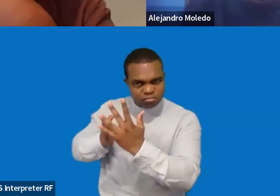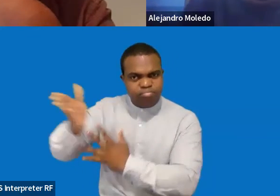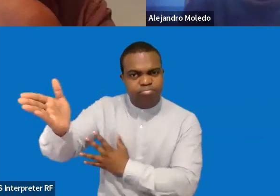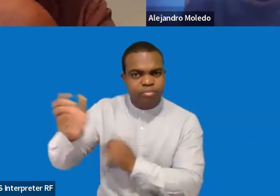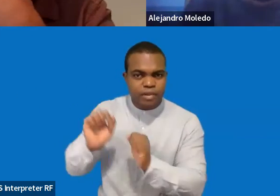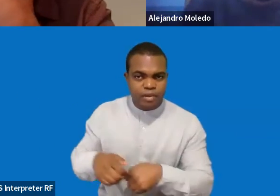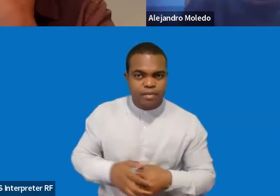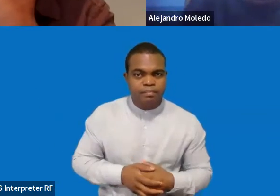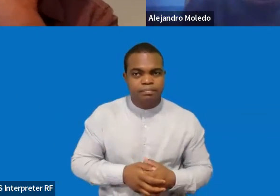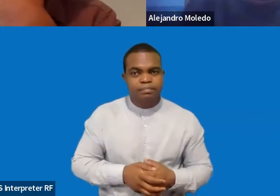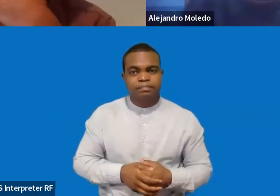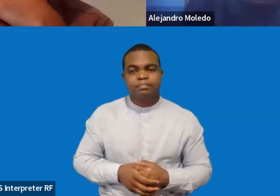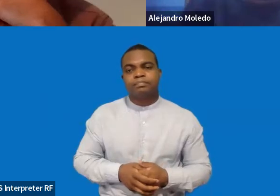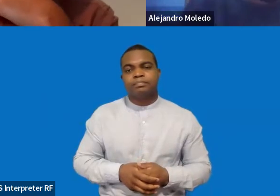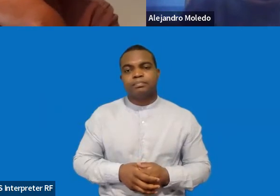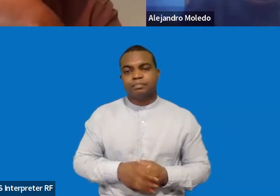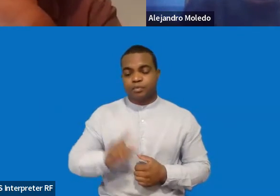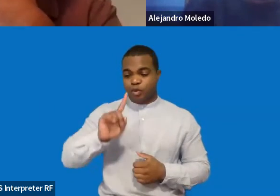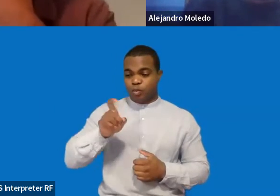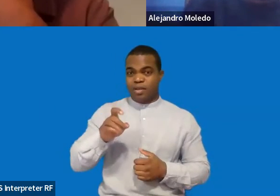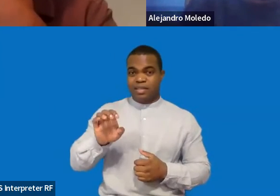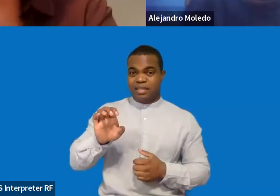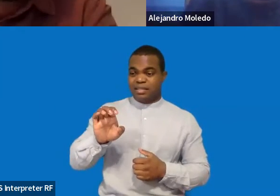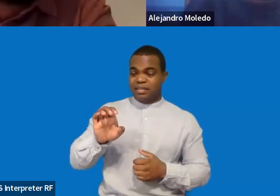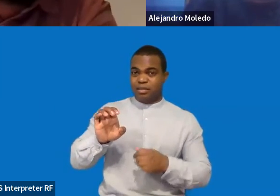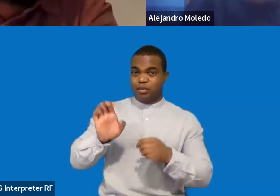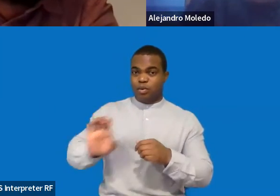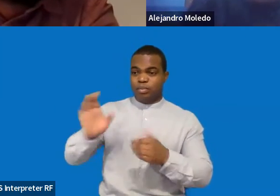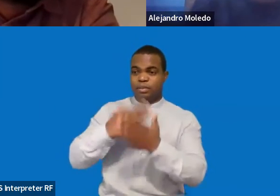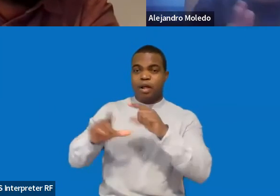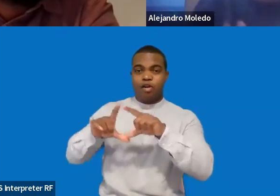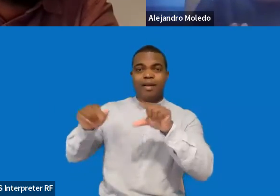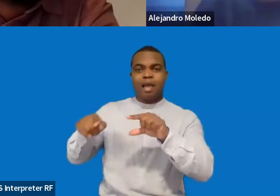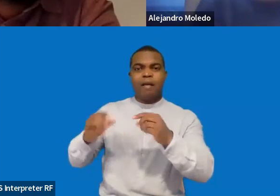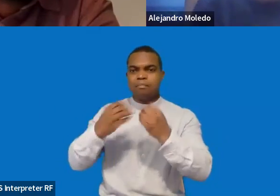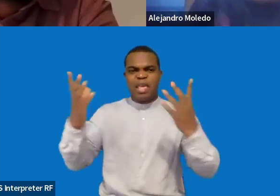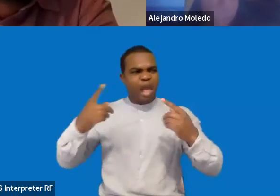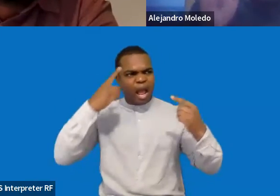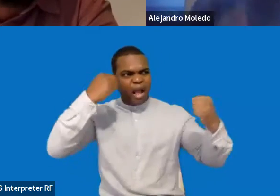that everybody is welcoming. So we don't expect such a dramatic situation.